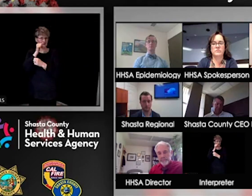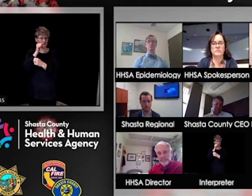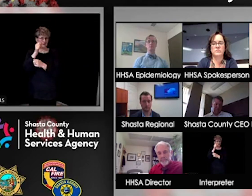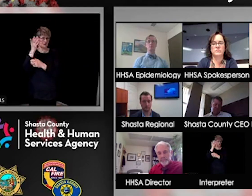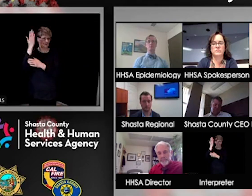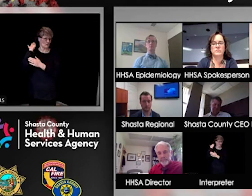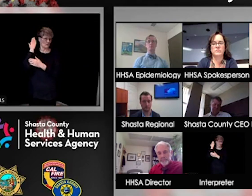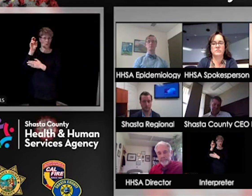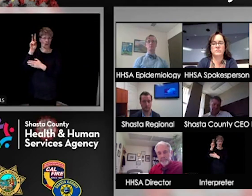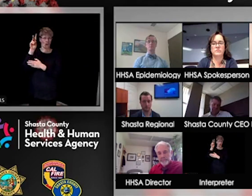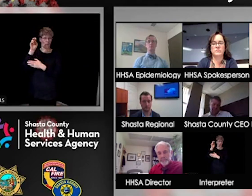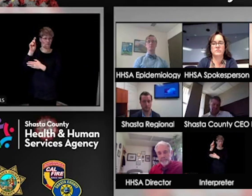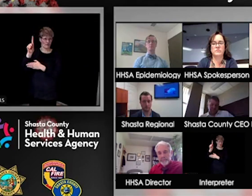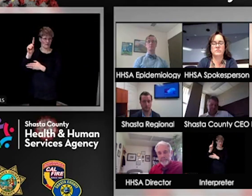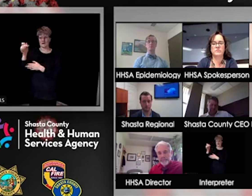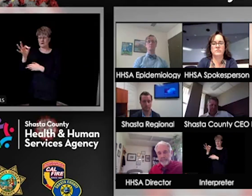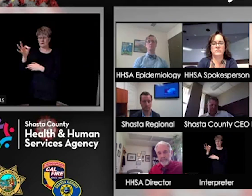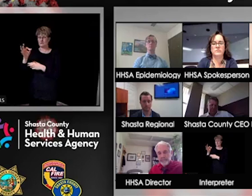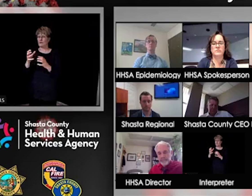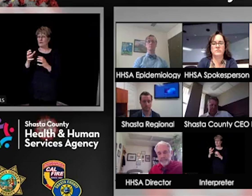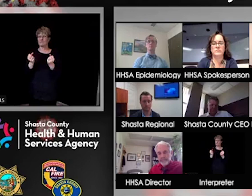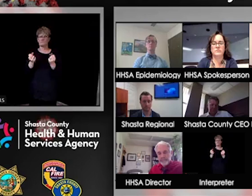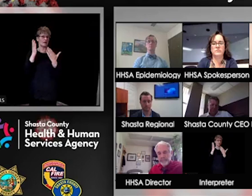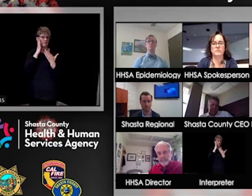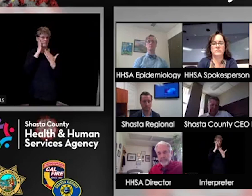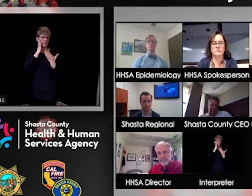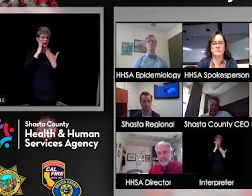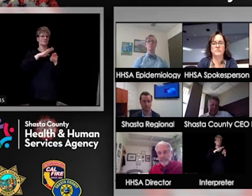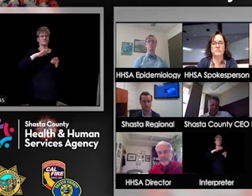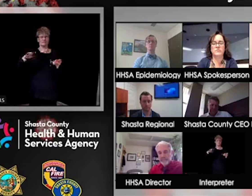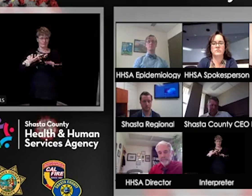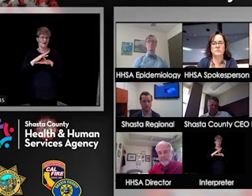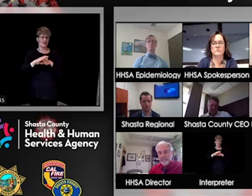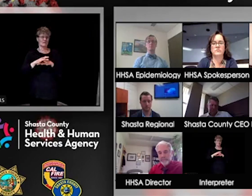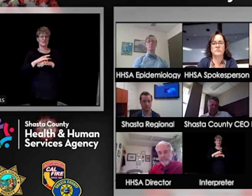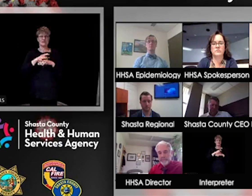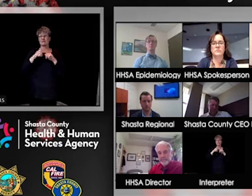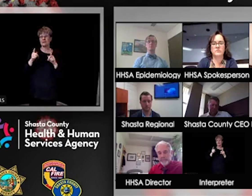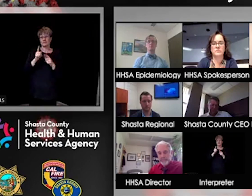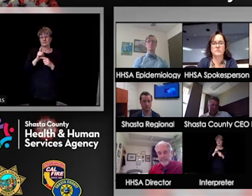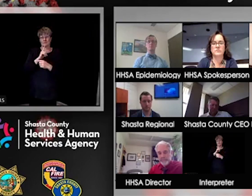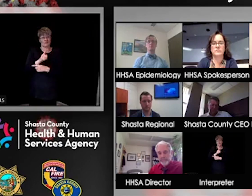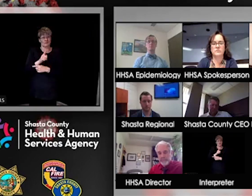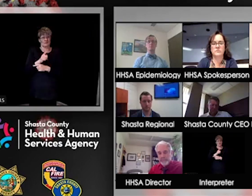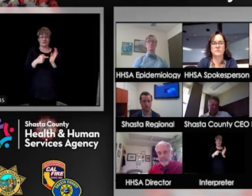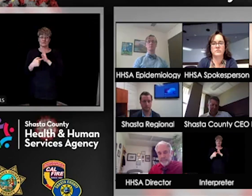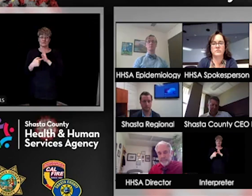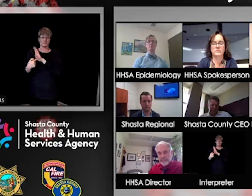I think that just speaks to the success of the work that we've done here in in Northern